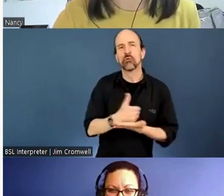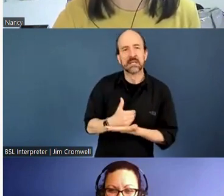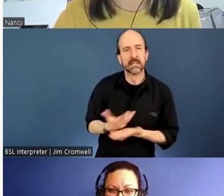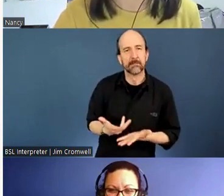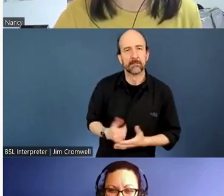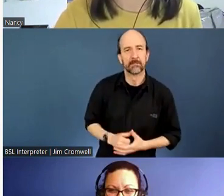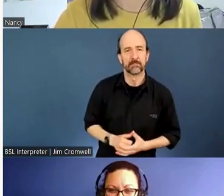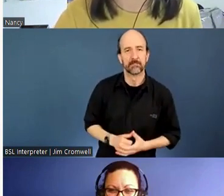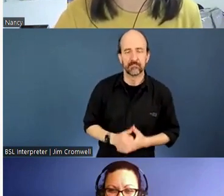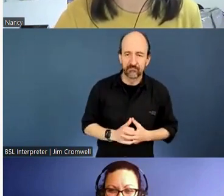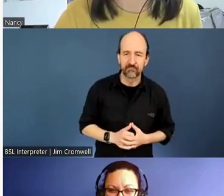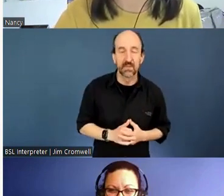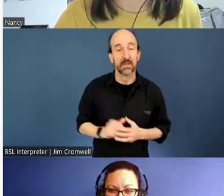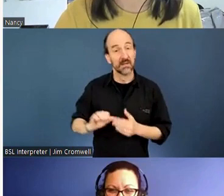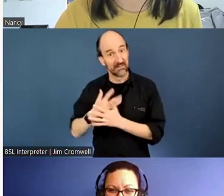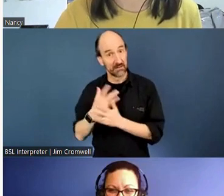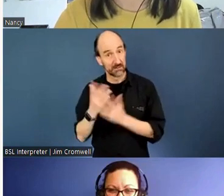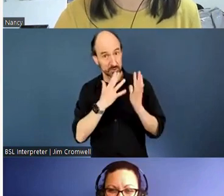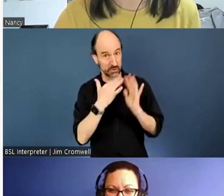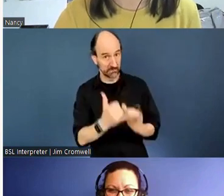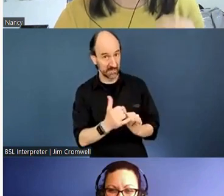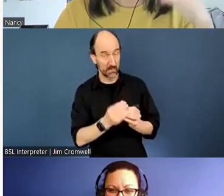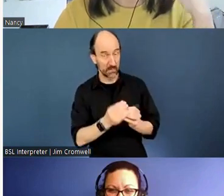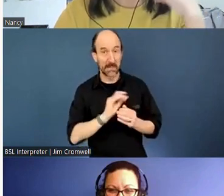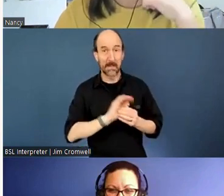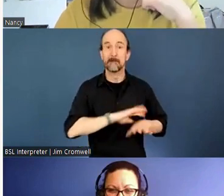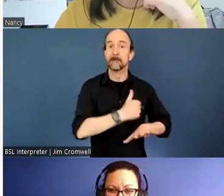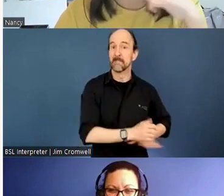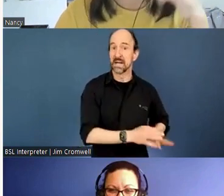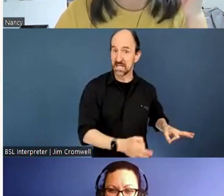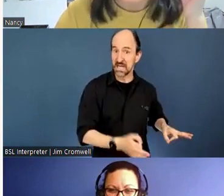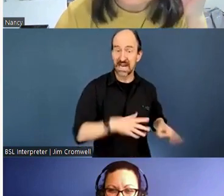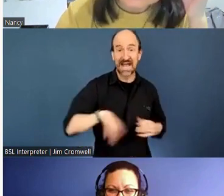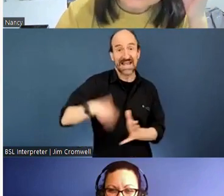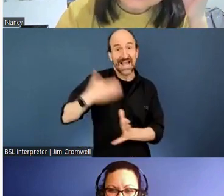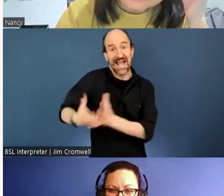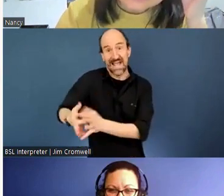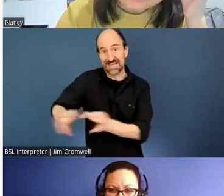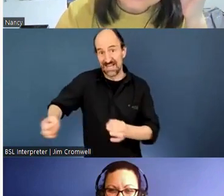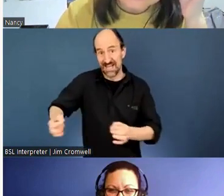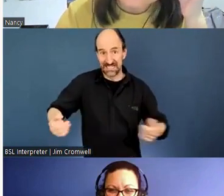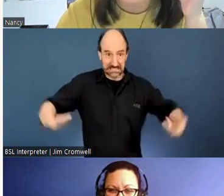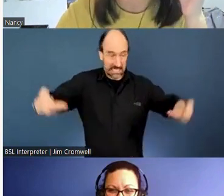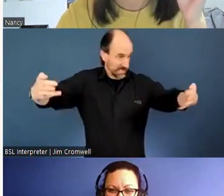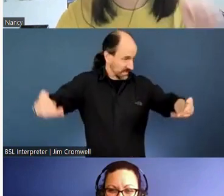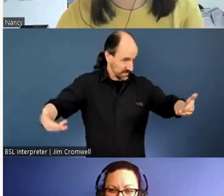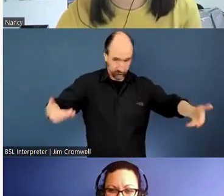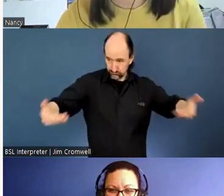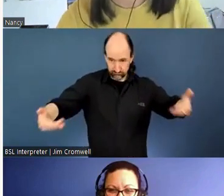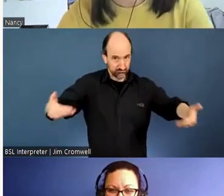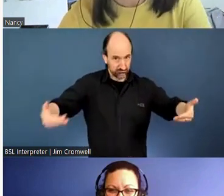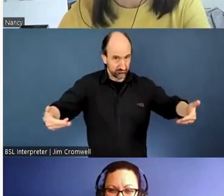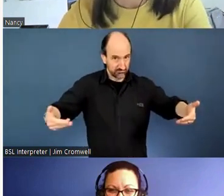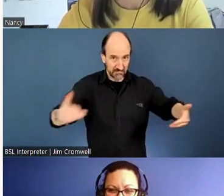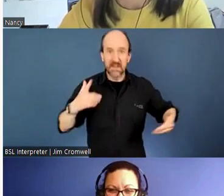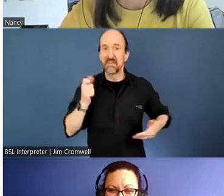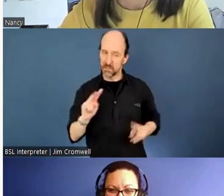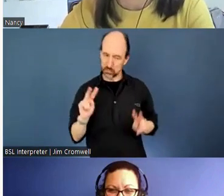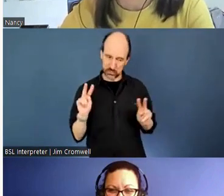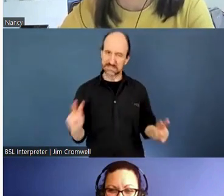baseline and end line data, they collected the data and analysed the data and they were able to see the changes in their